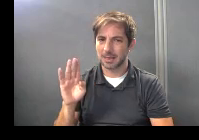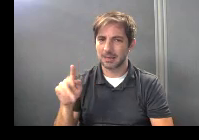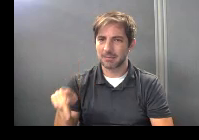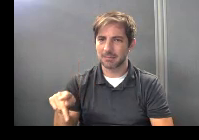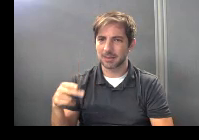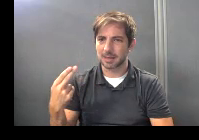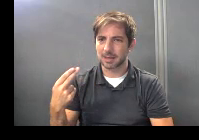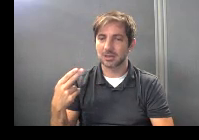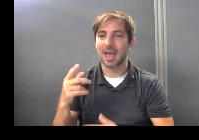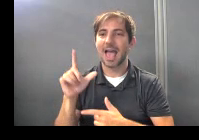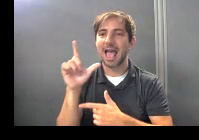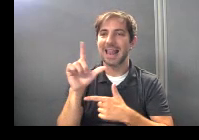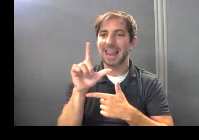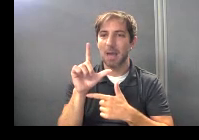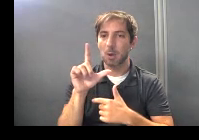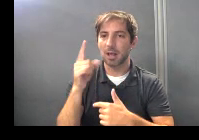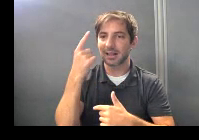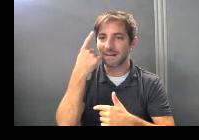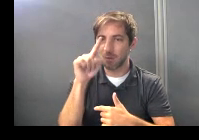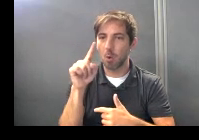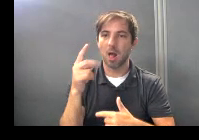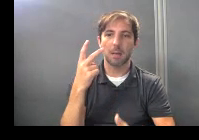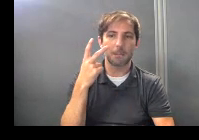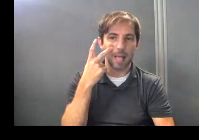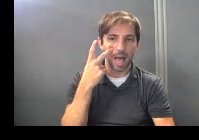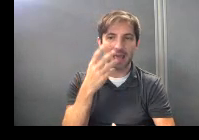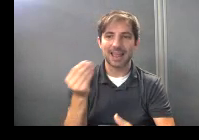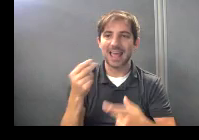AND PHYSICALLY HANDICAPPED. THAT'S OLD TERMINOLOGY BEING CHANGED.